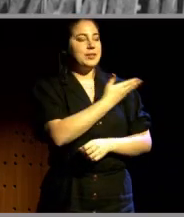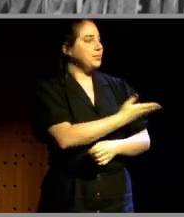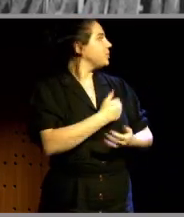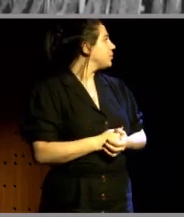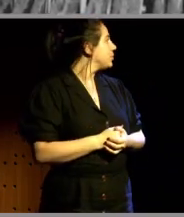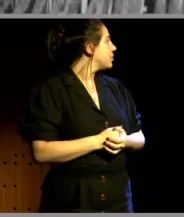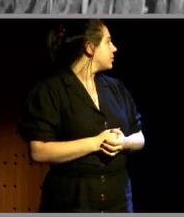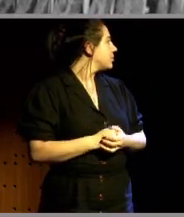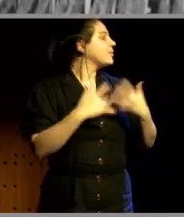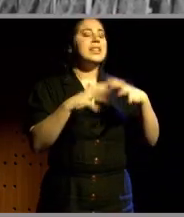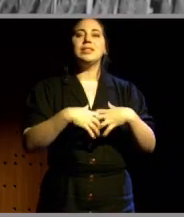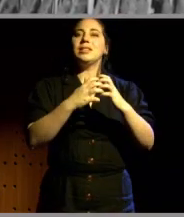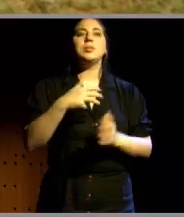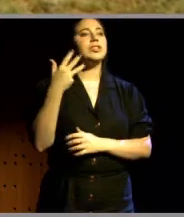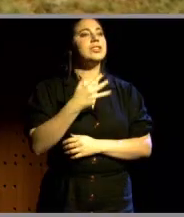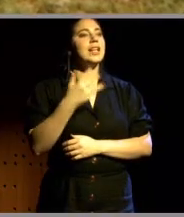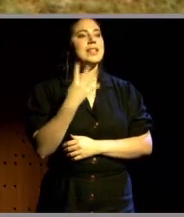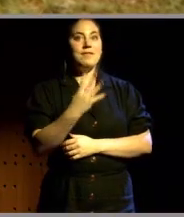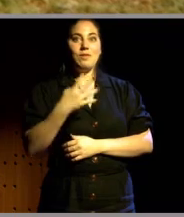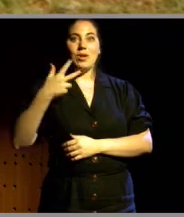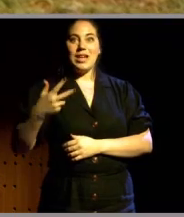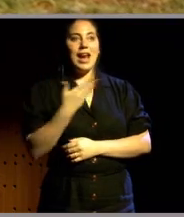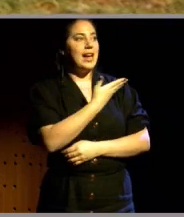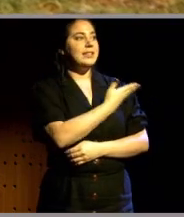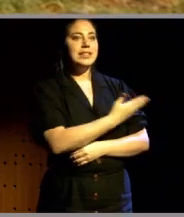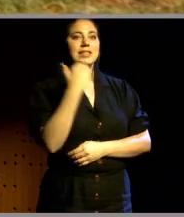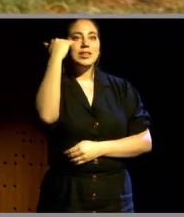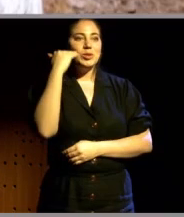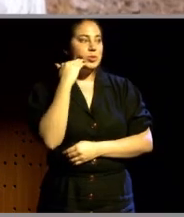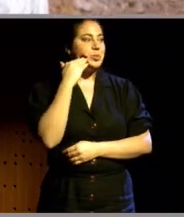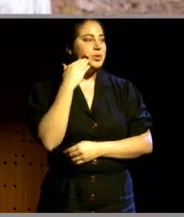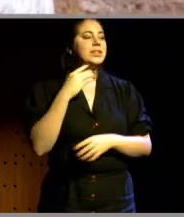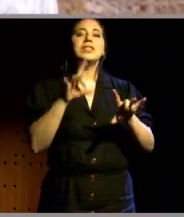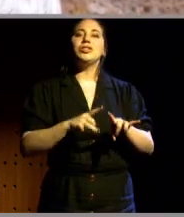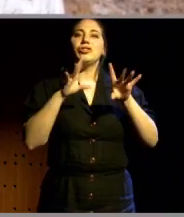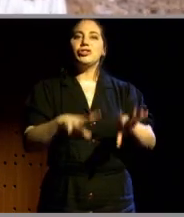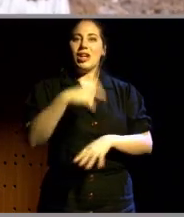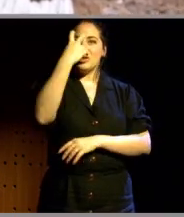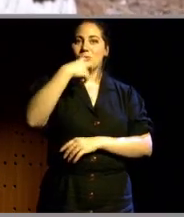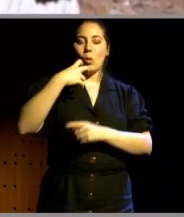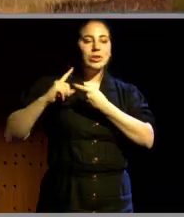Established in 1948, Ernabella Arts is Australia's oldest continuously running arts centre.